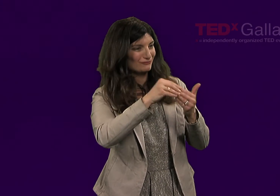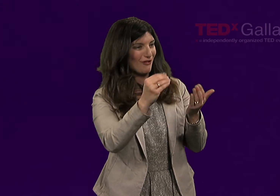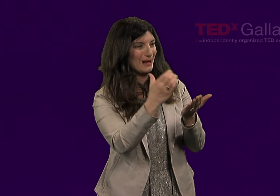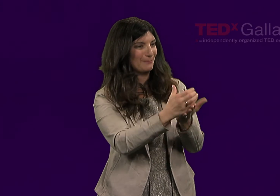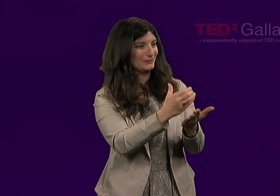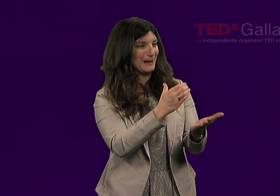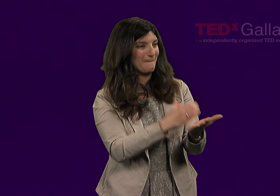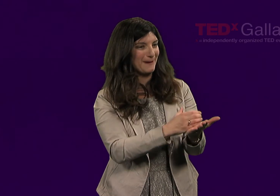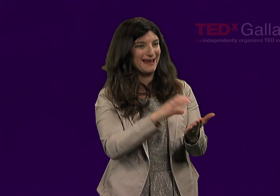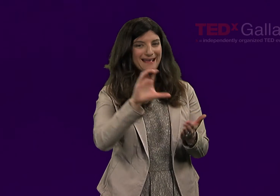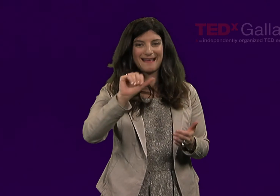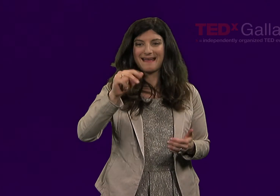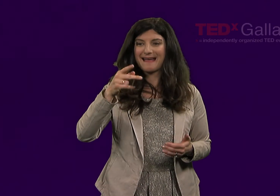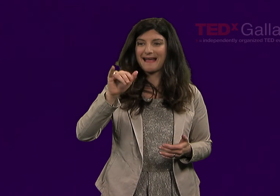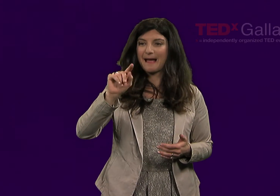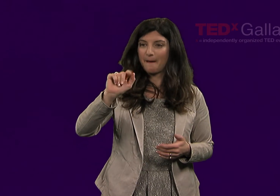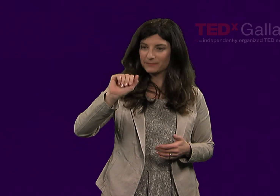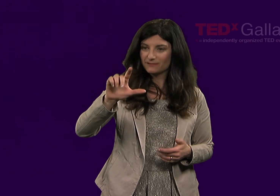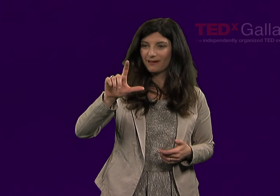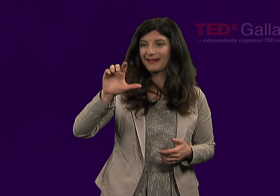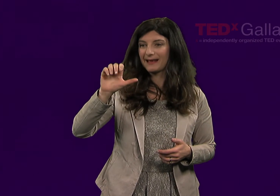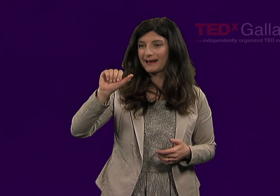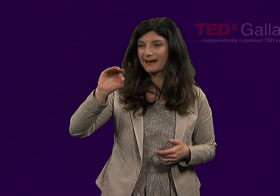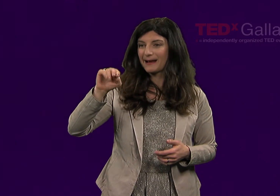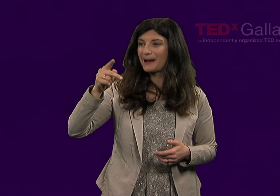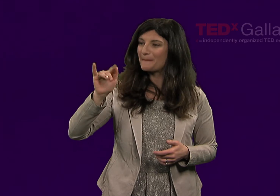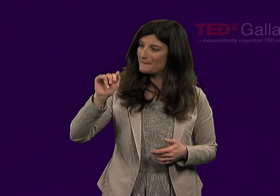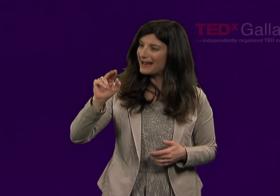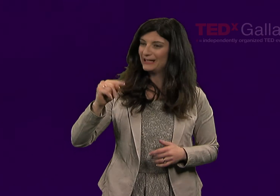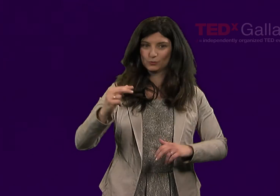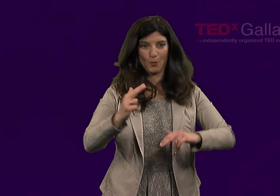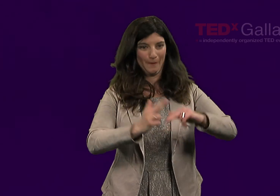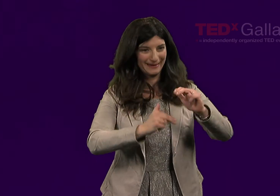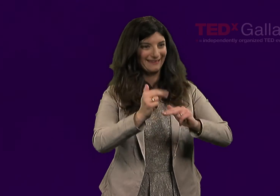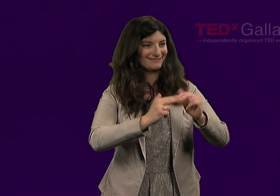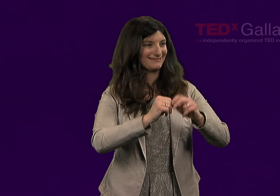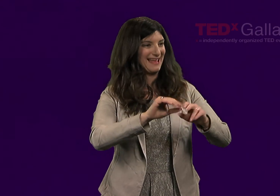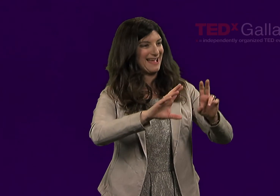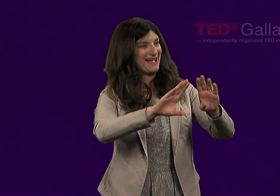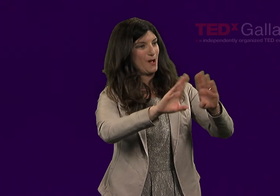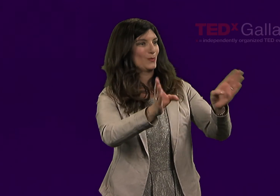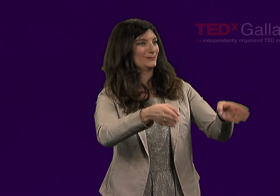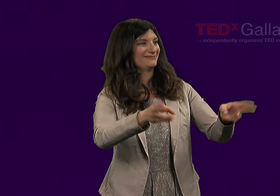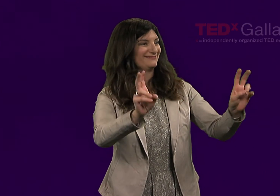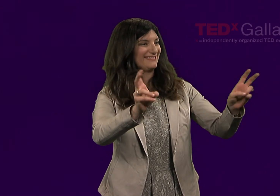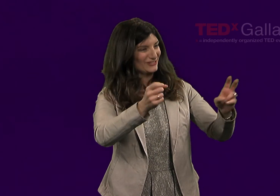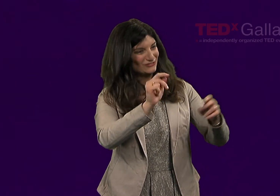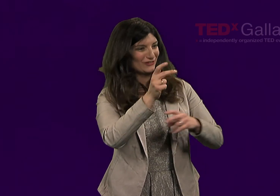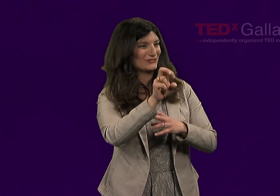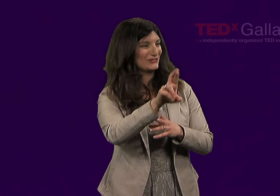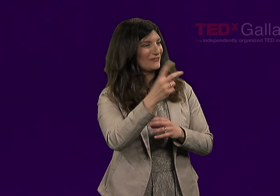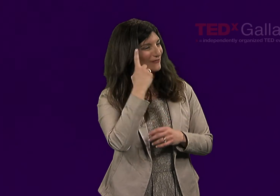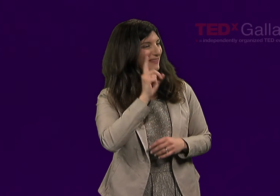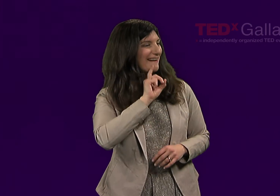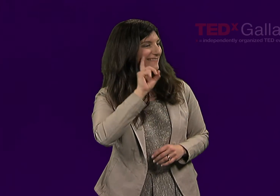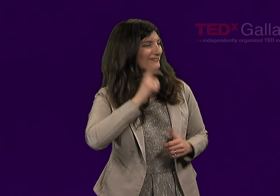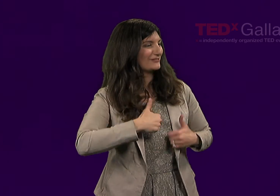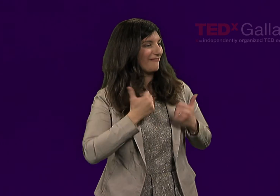through a capital campaign that was conducted. That capital campaign resulted in the building of a shelter for deaf survivors.